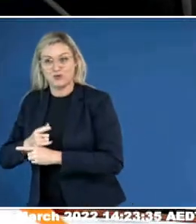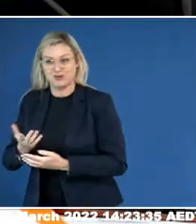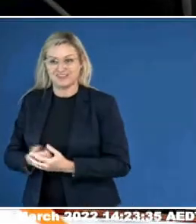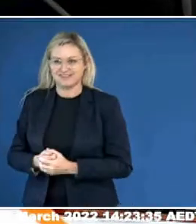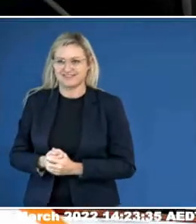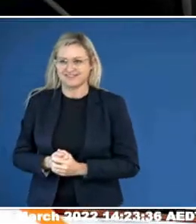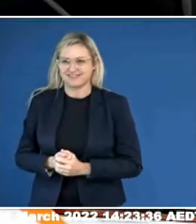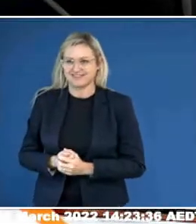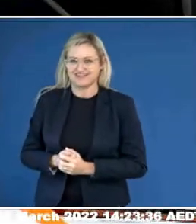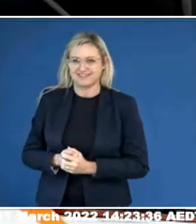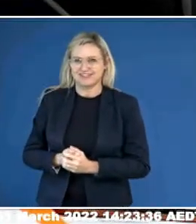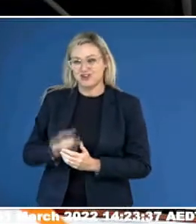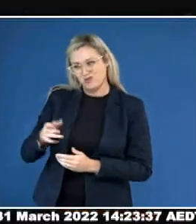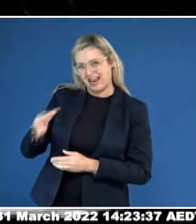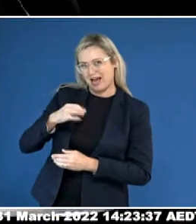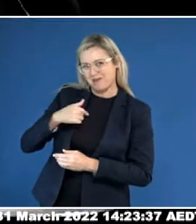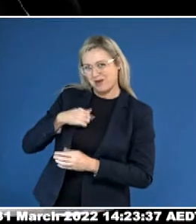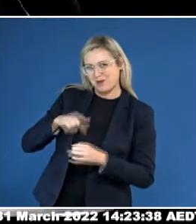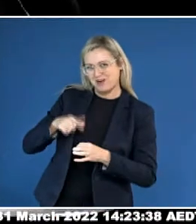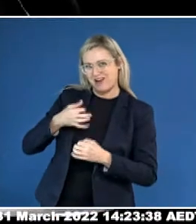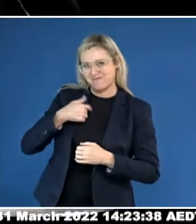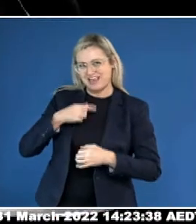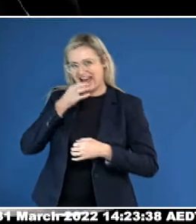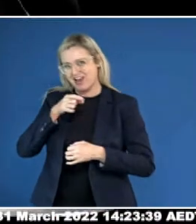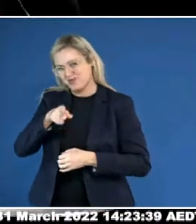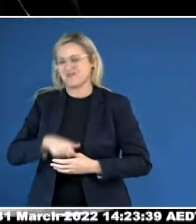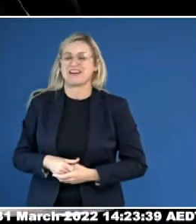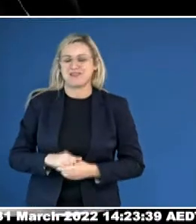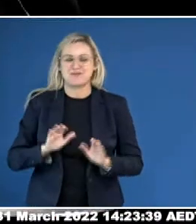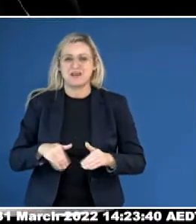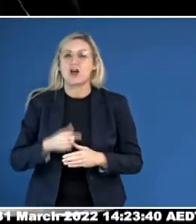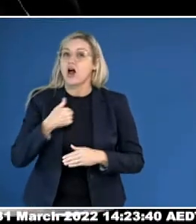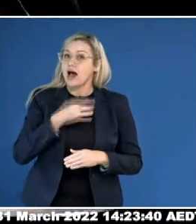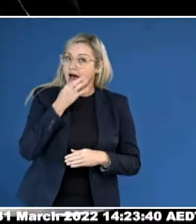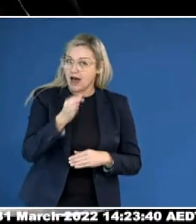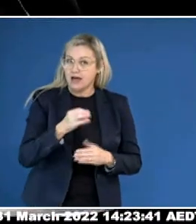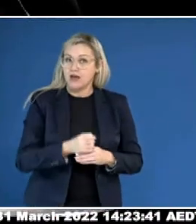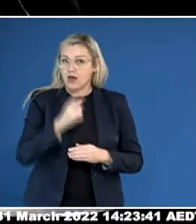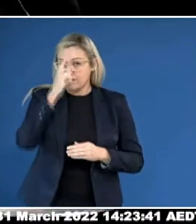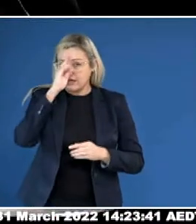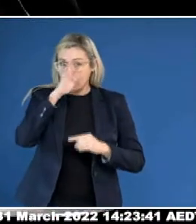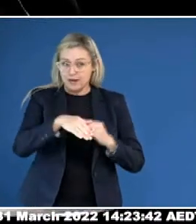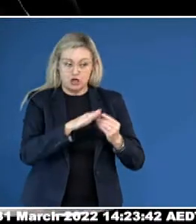We will swap. But my question for you is, taking a human rights approach, how does WWDA